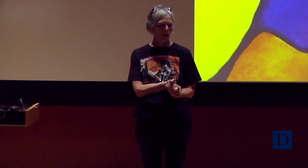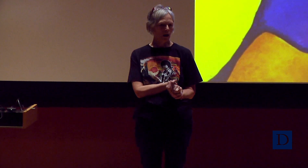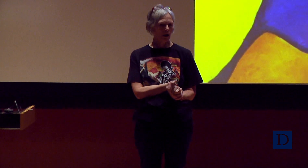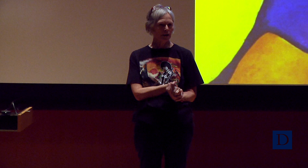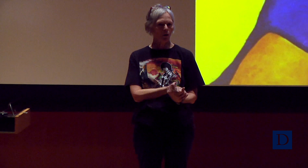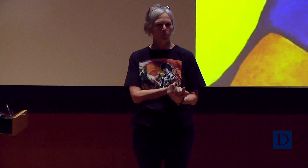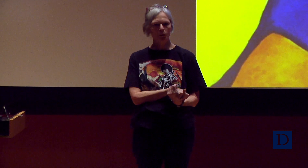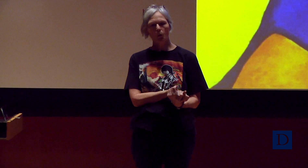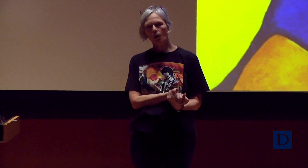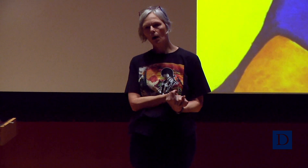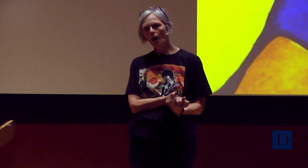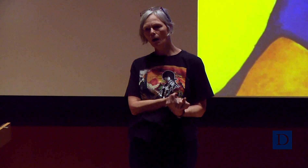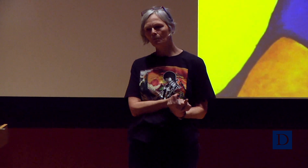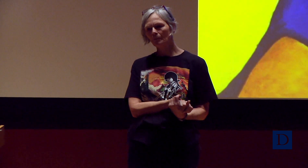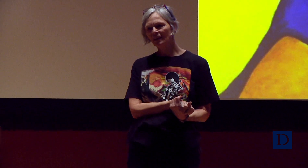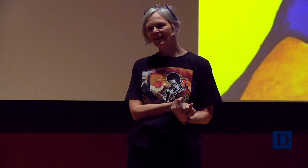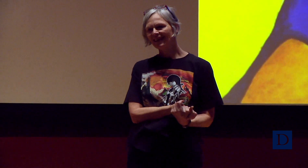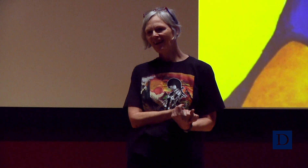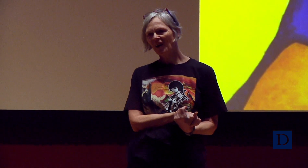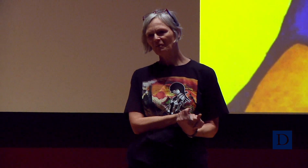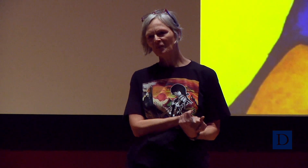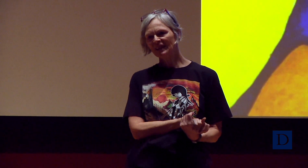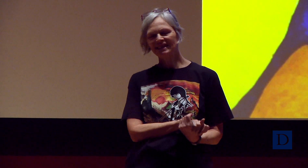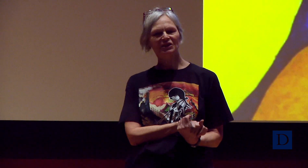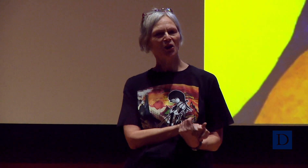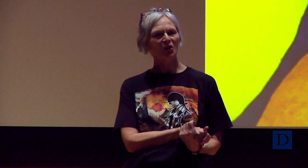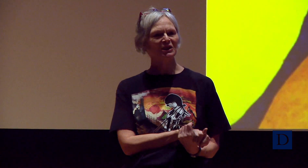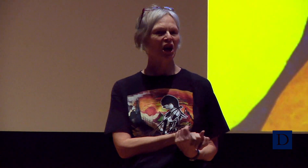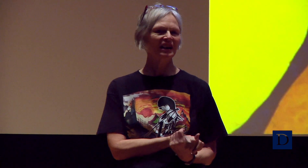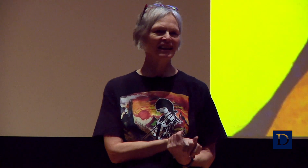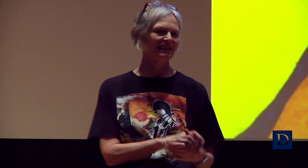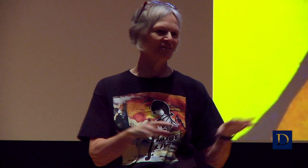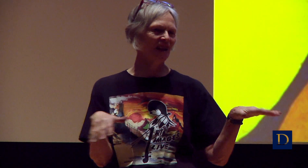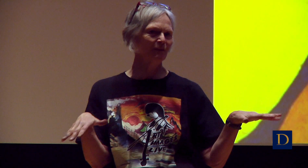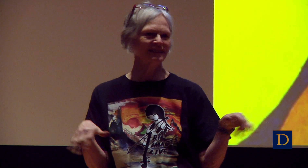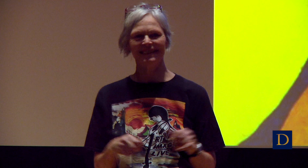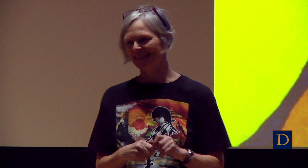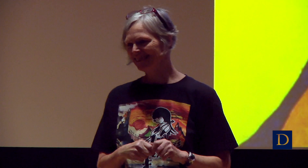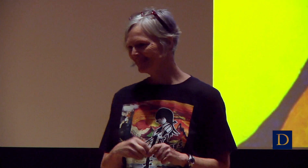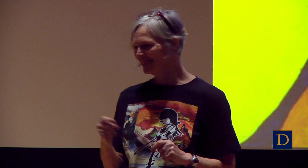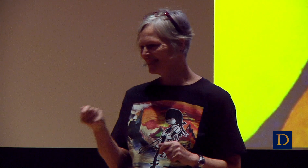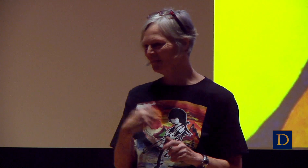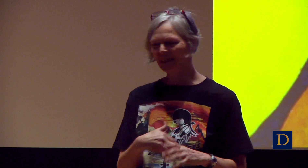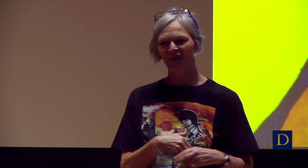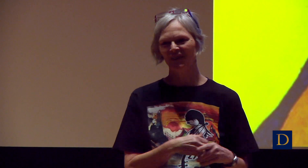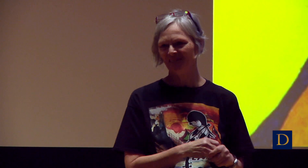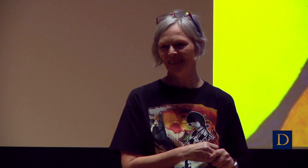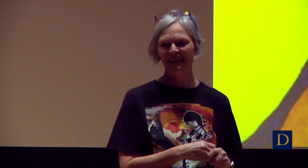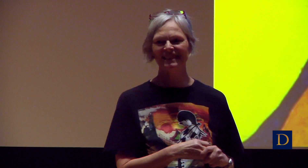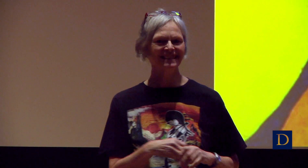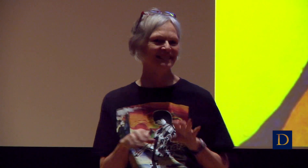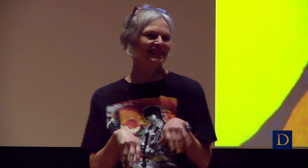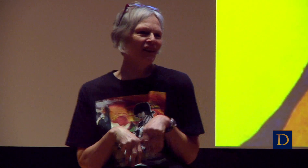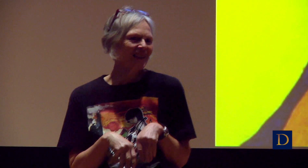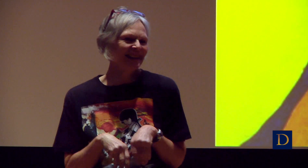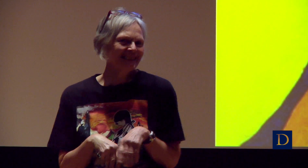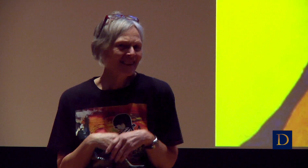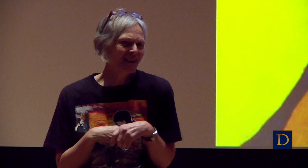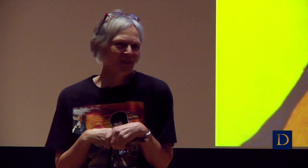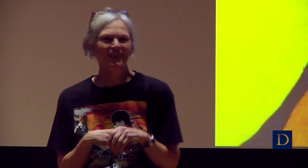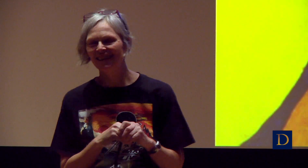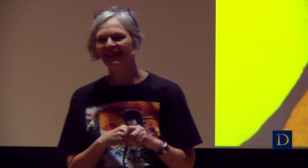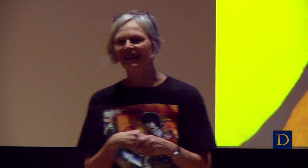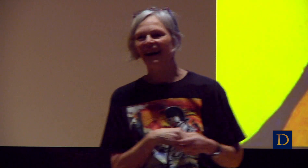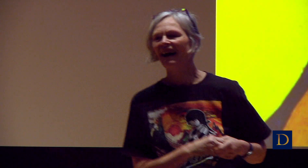I hope you all come. It's not any famous thing, like some people. Just a little old lady in Carrboro.